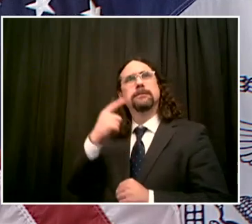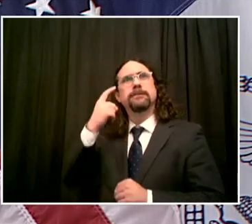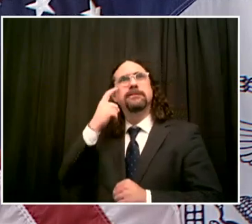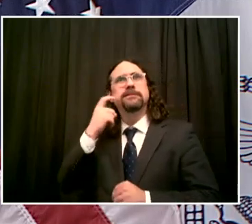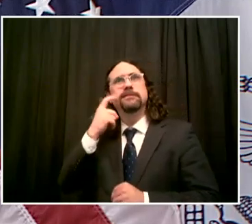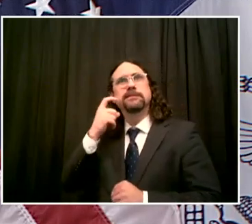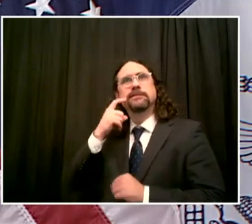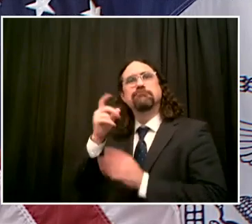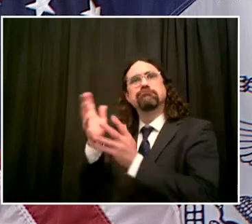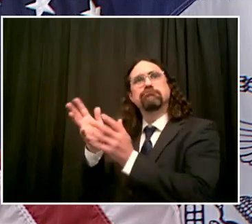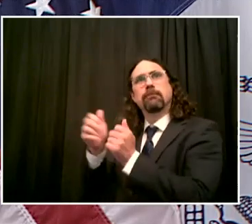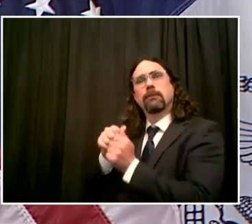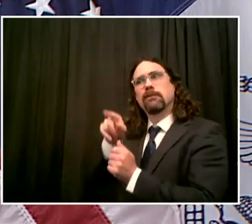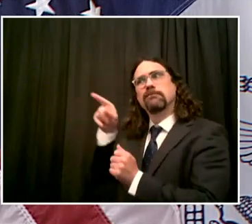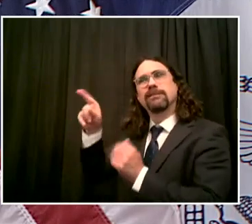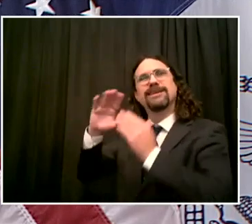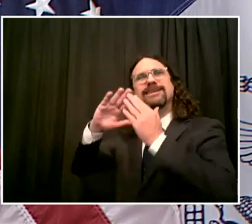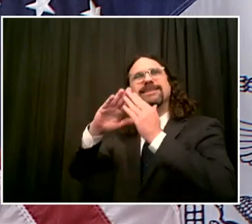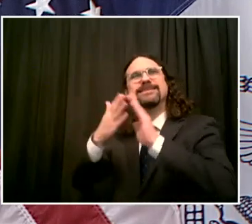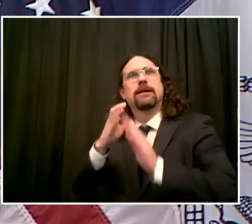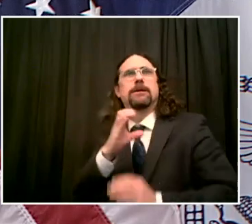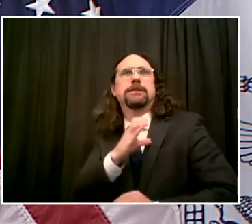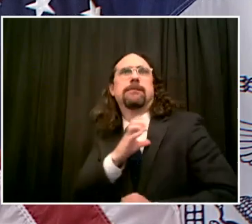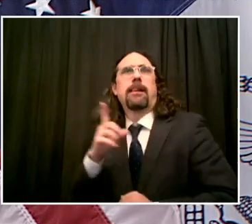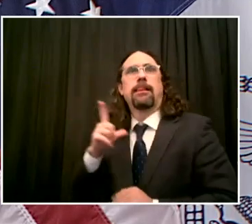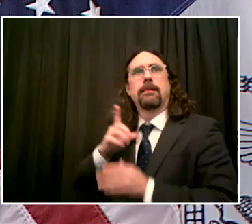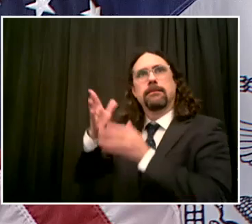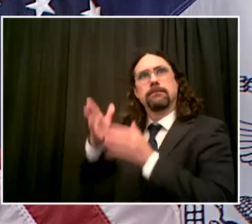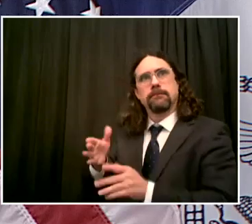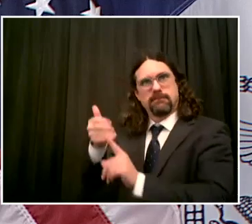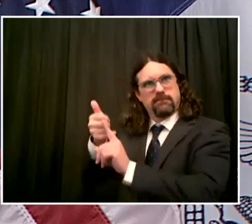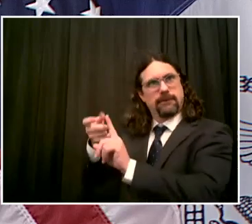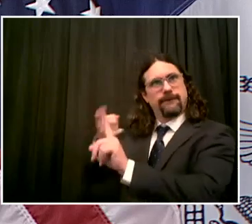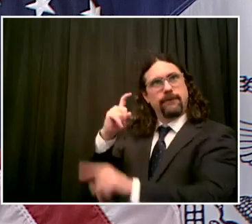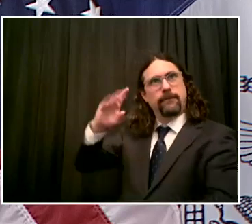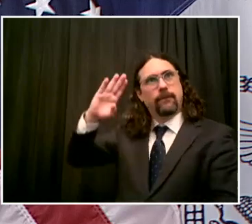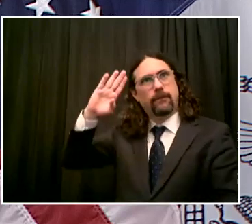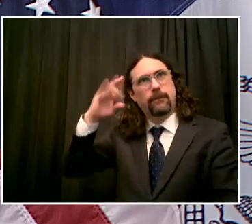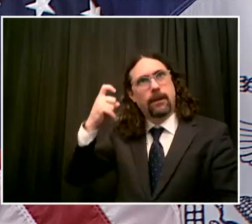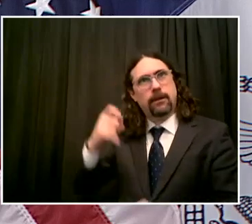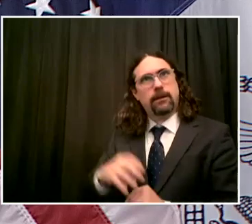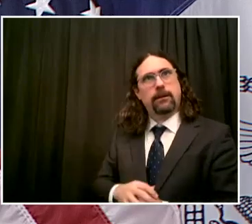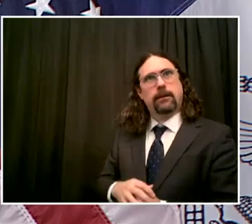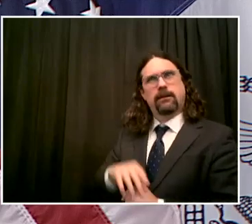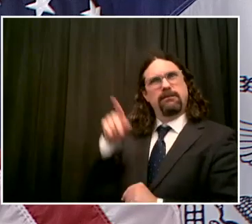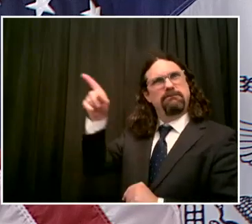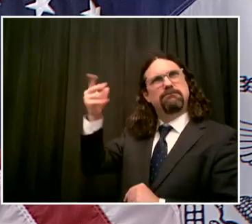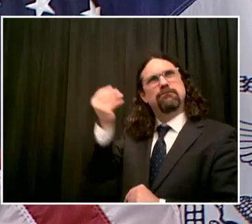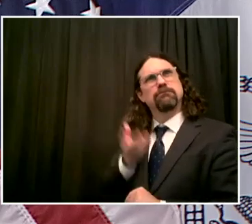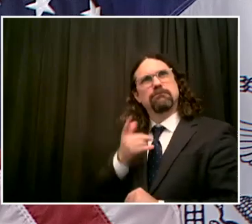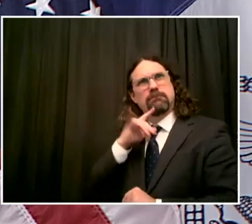OFFICIALS, ONE SAID THAT WAS